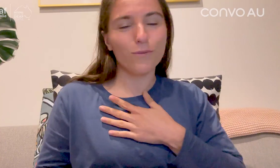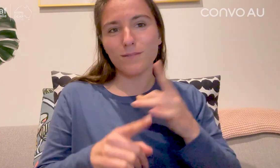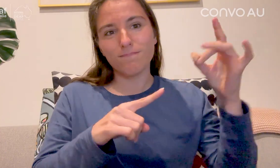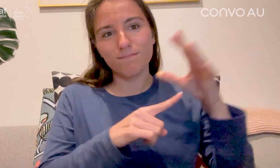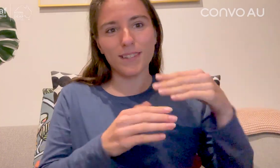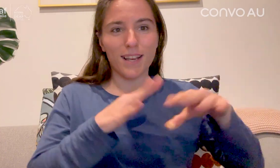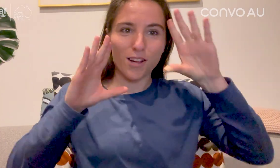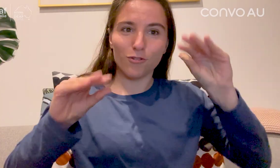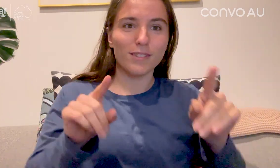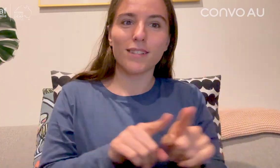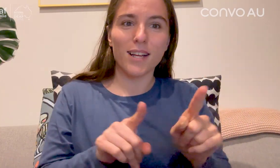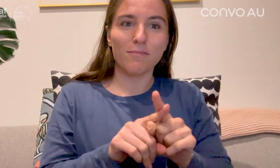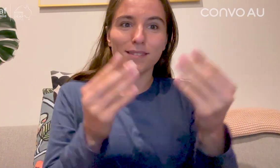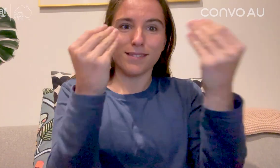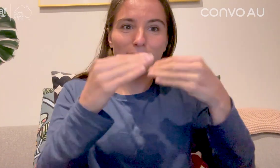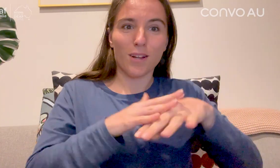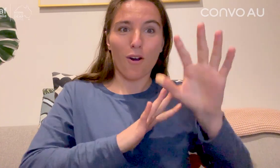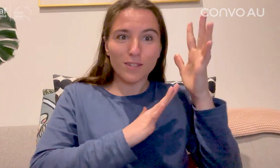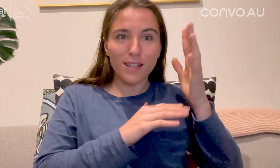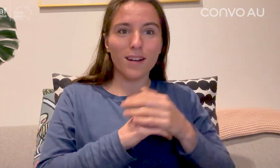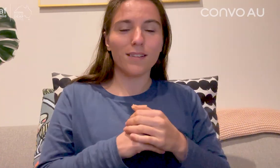It’s important to have in education, just like being taught IN Auslan;